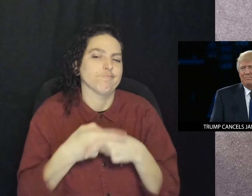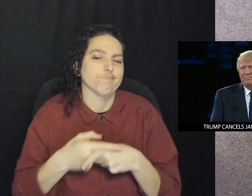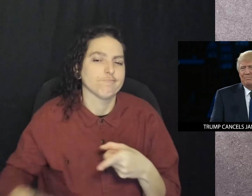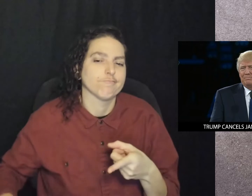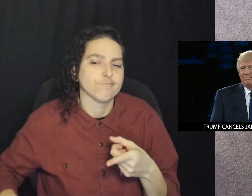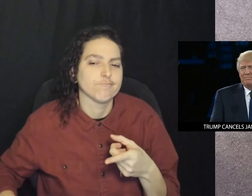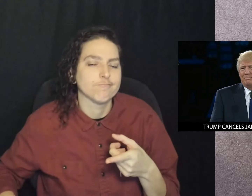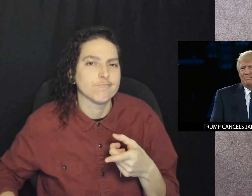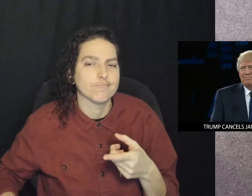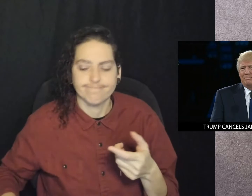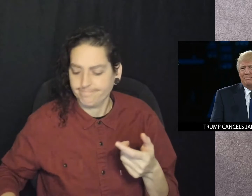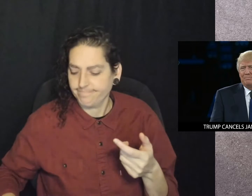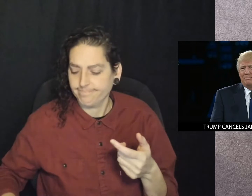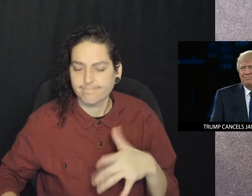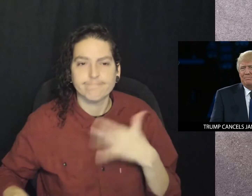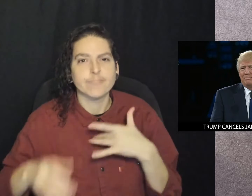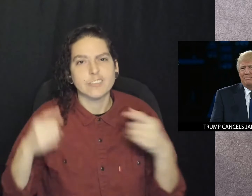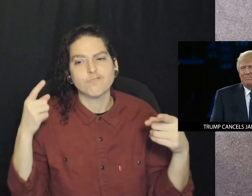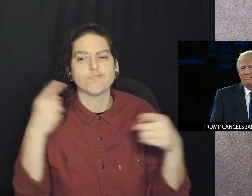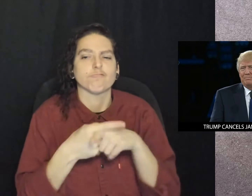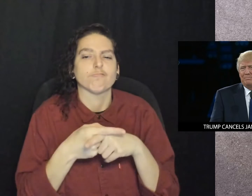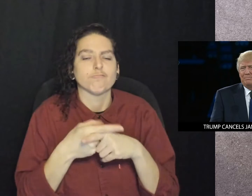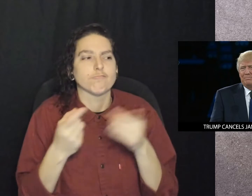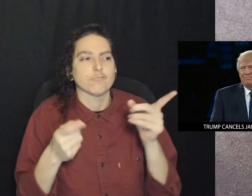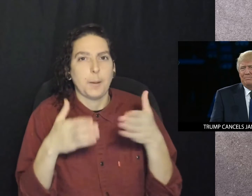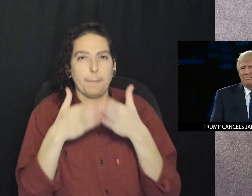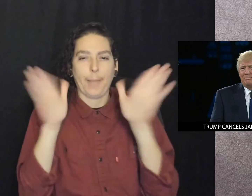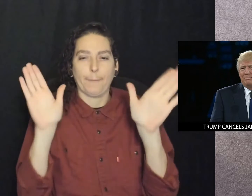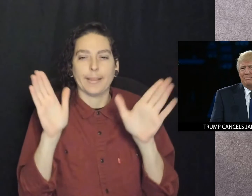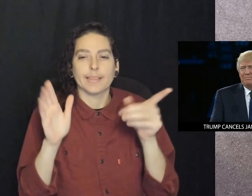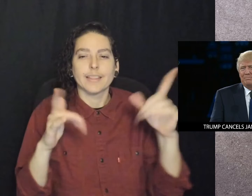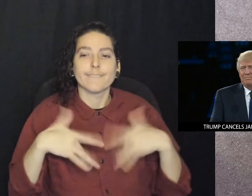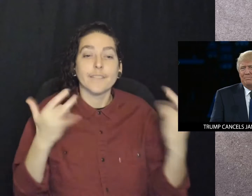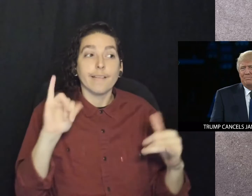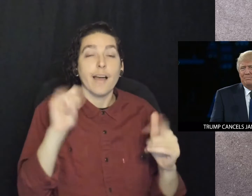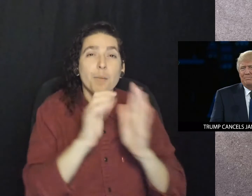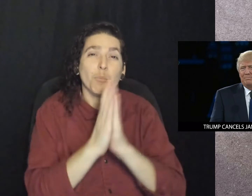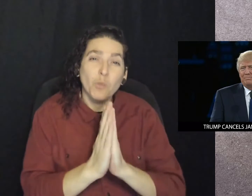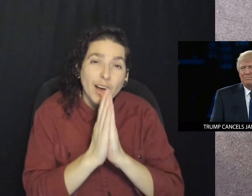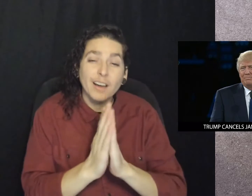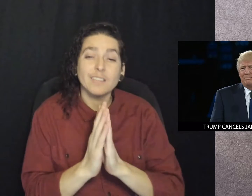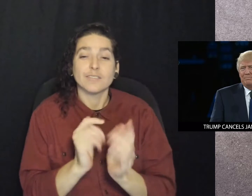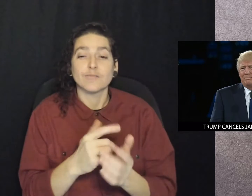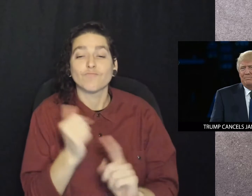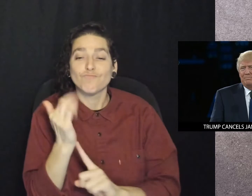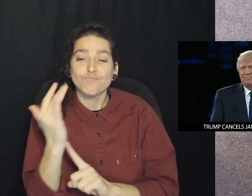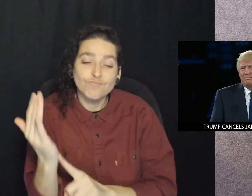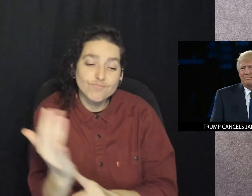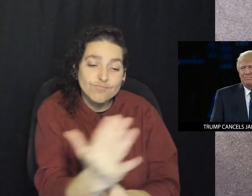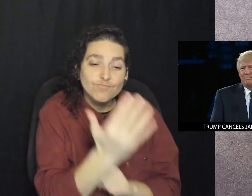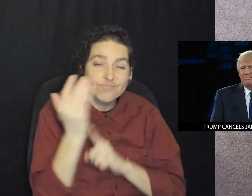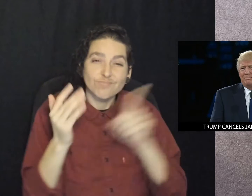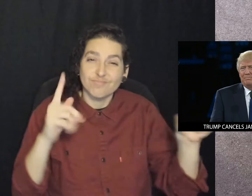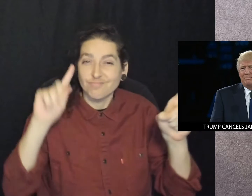to cancel the event because it would've conflicted with public events like the prayer vigil at the